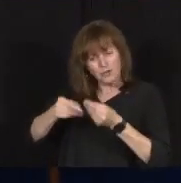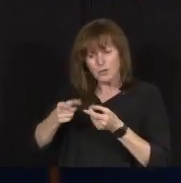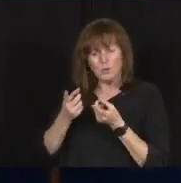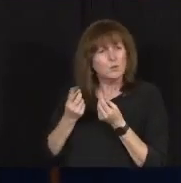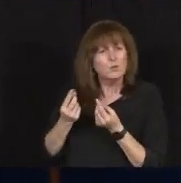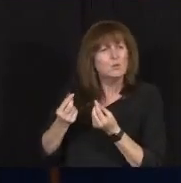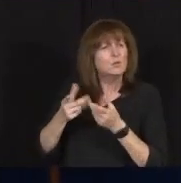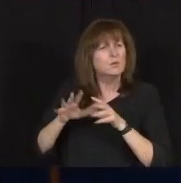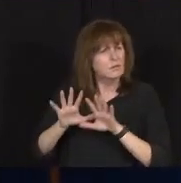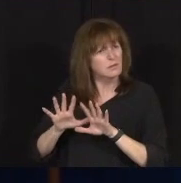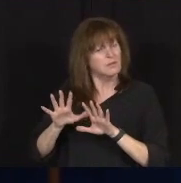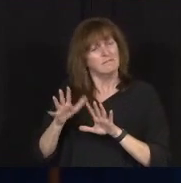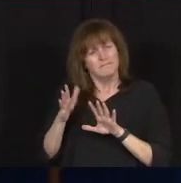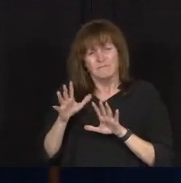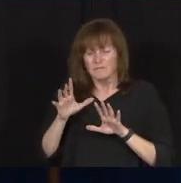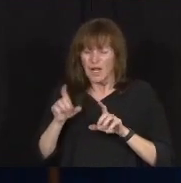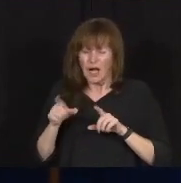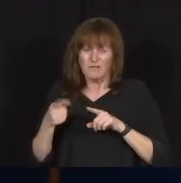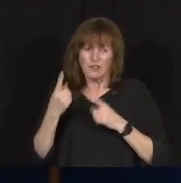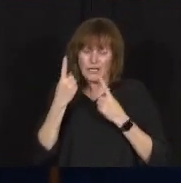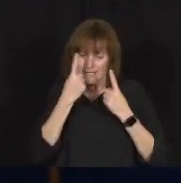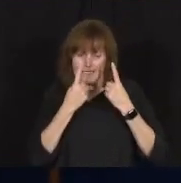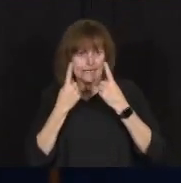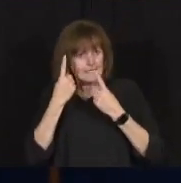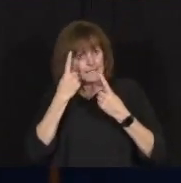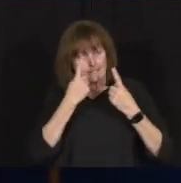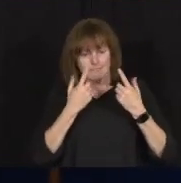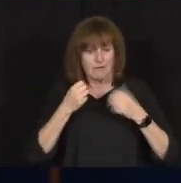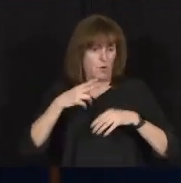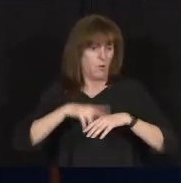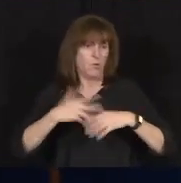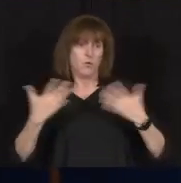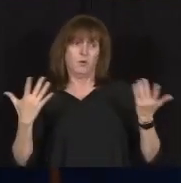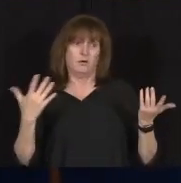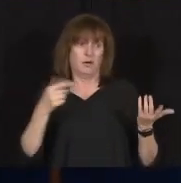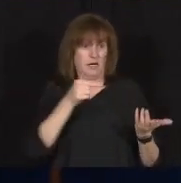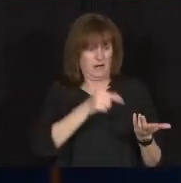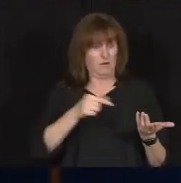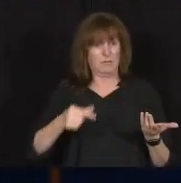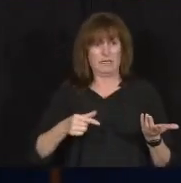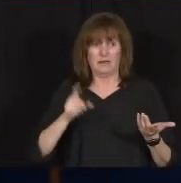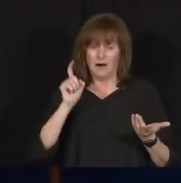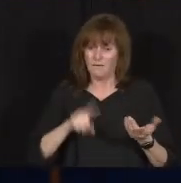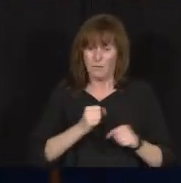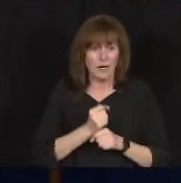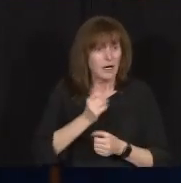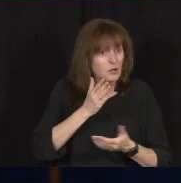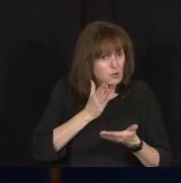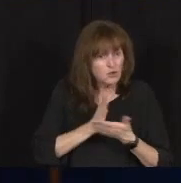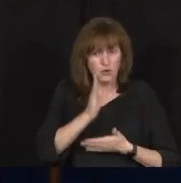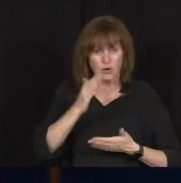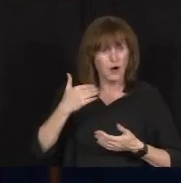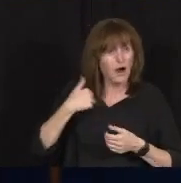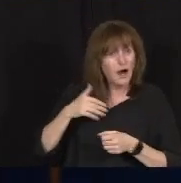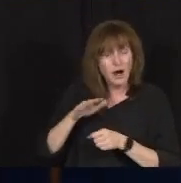kind of options As we work our way through this we want to make sure we have the reserves available